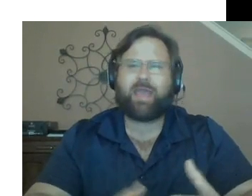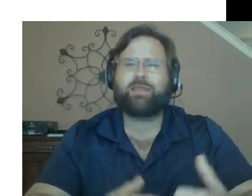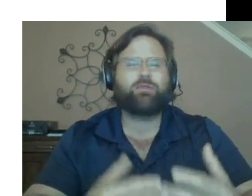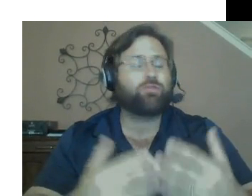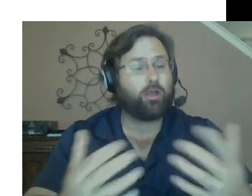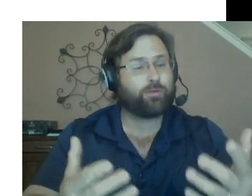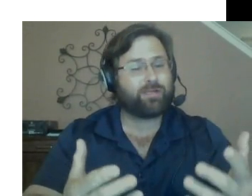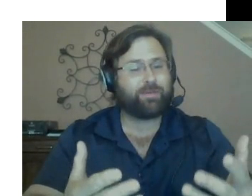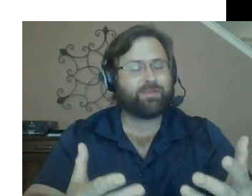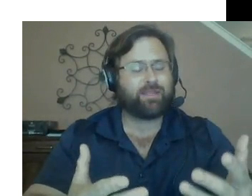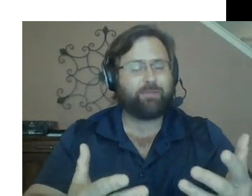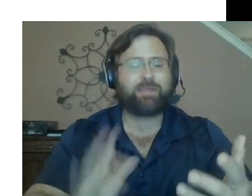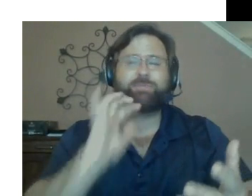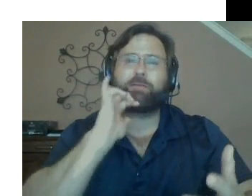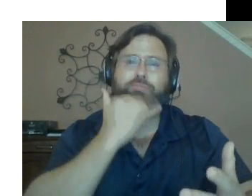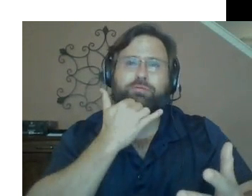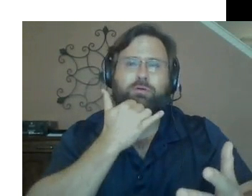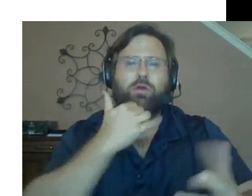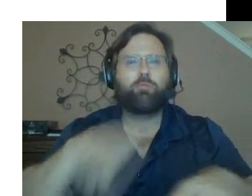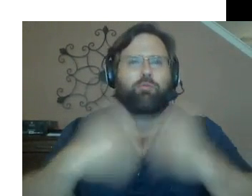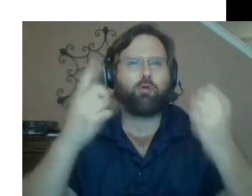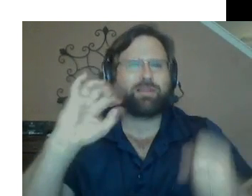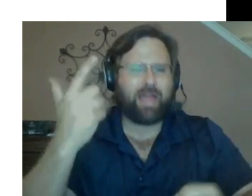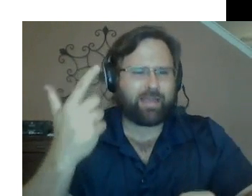you thought you were going to be in the Olympics but broke leg